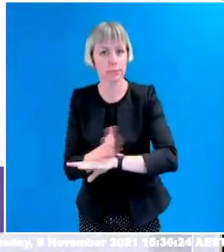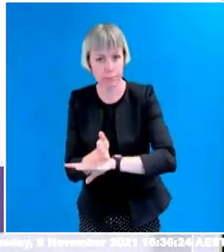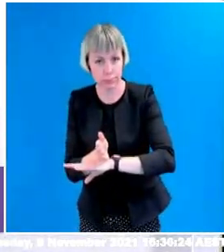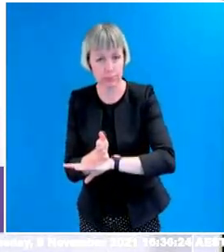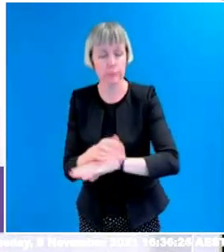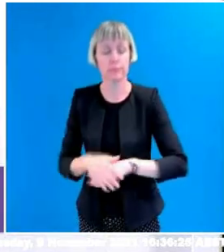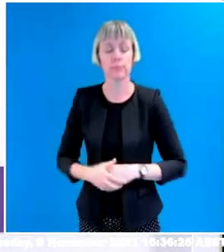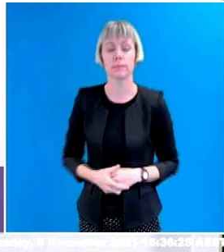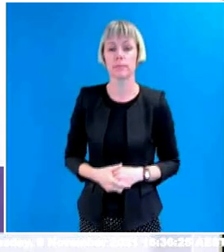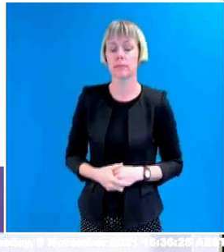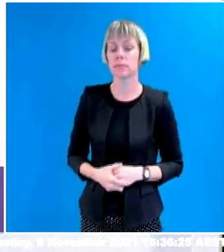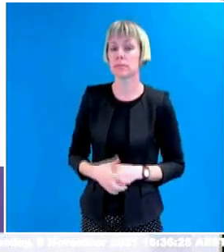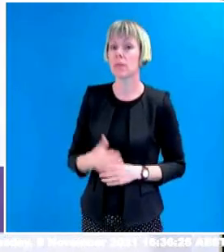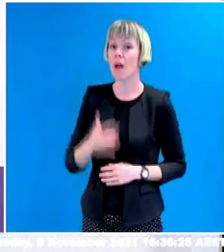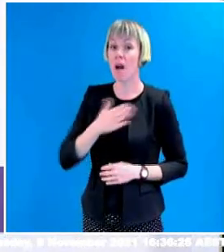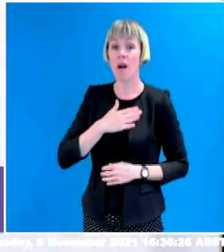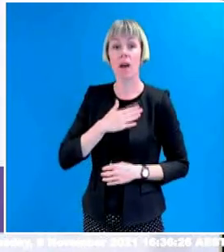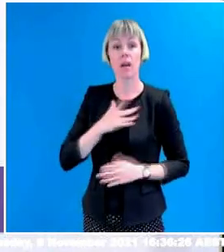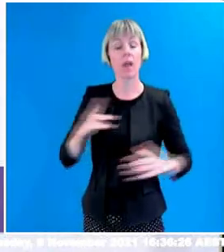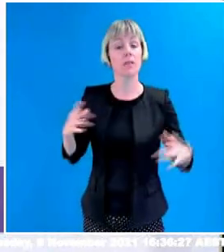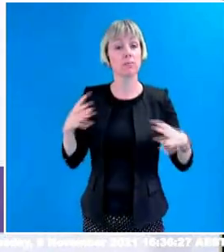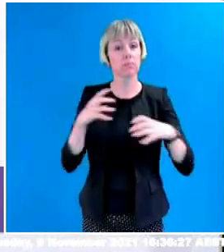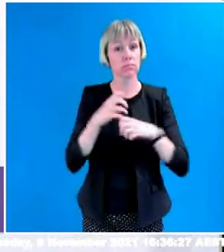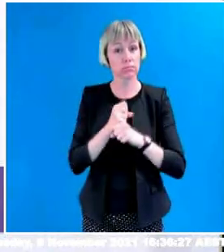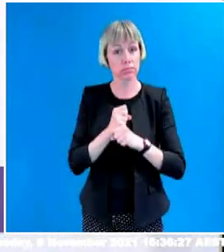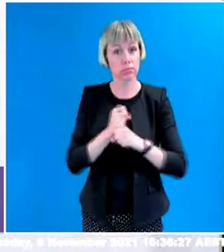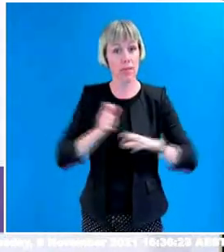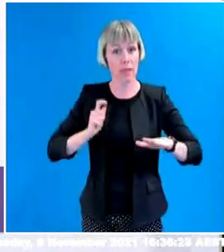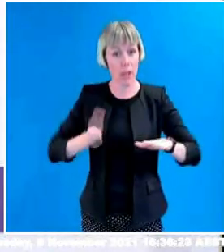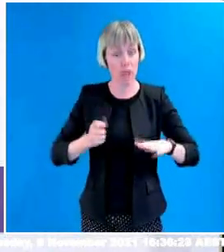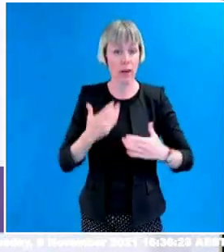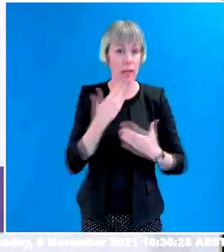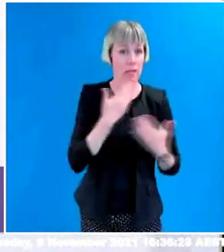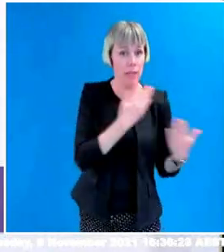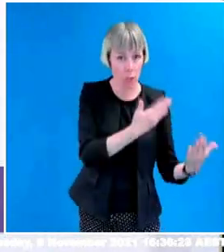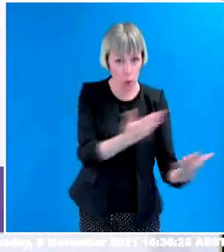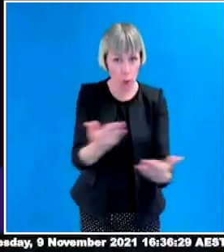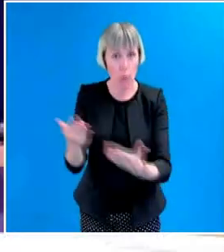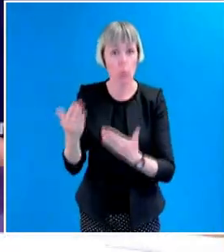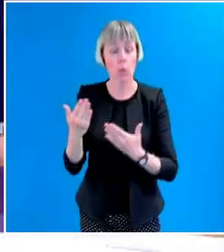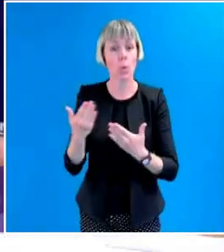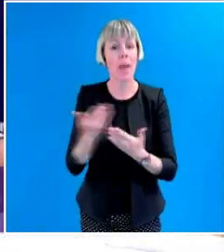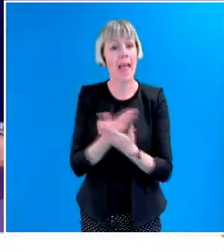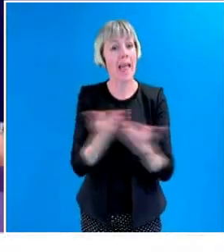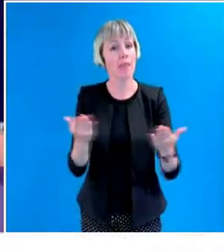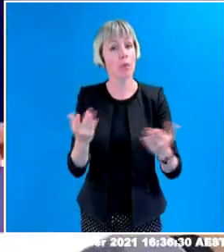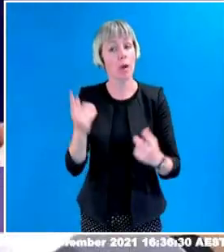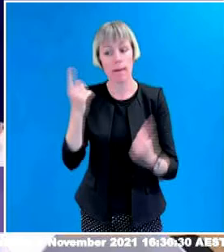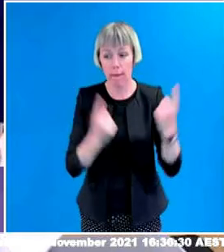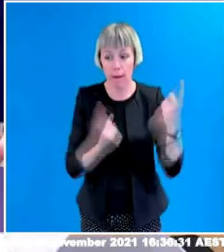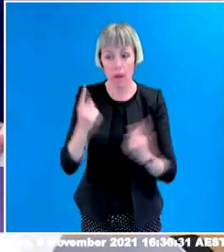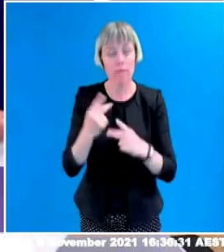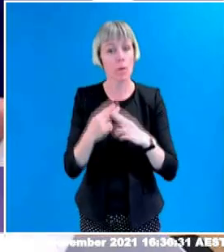you for your indulgence. I would like to conclude the hearing by thanking everybody who has appeared to give evidence.